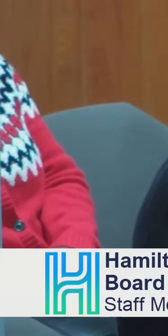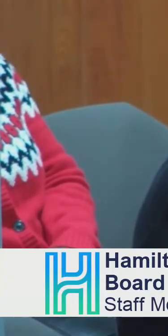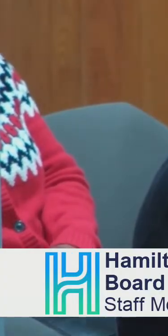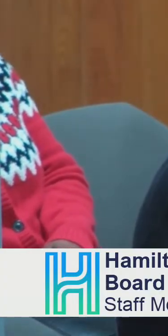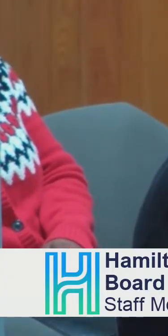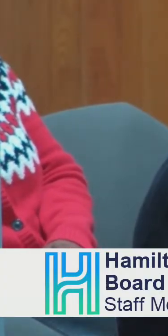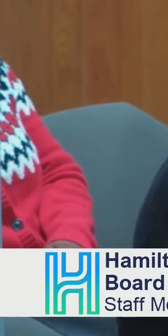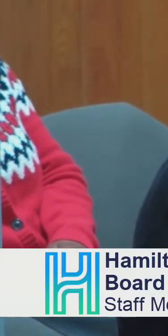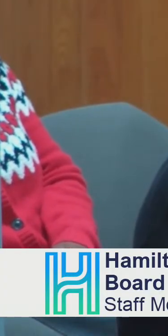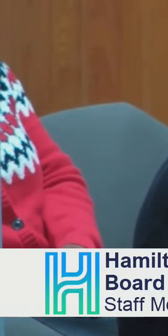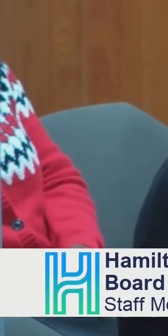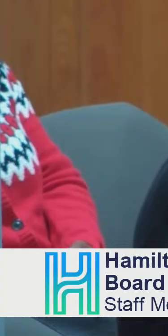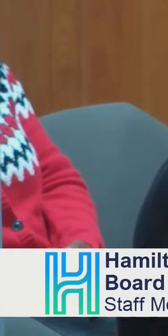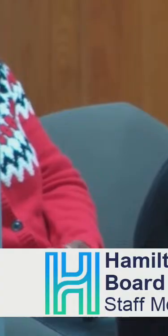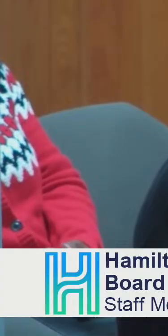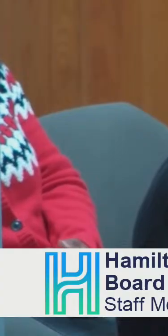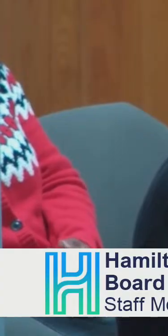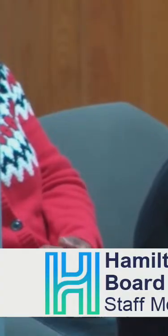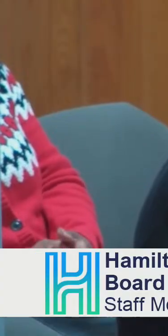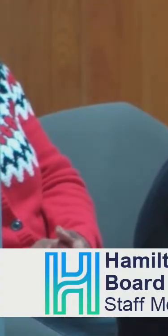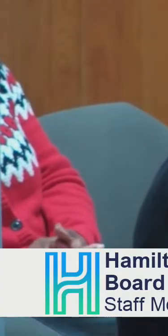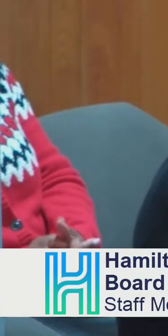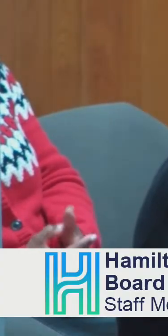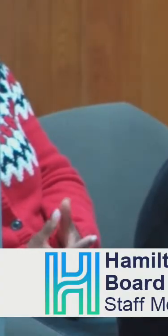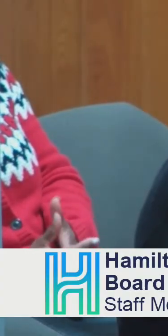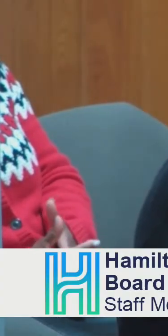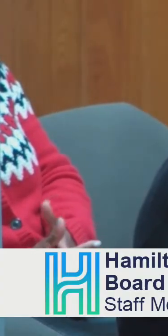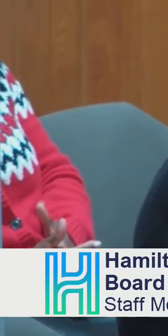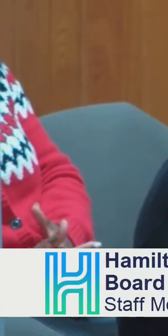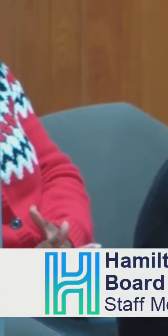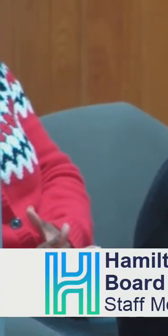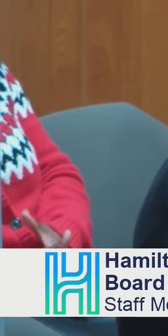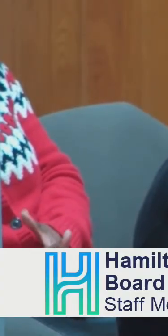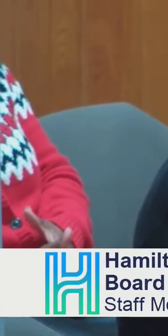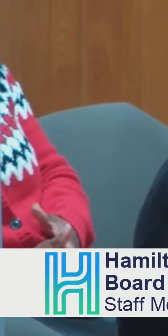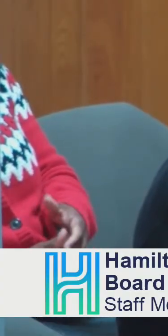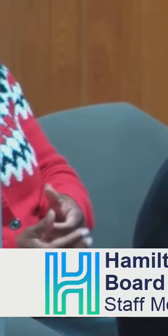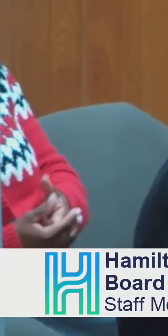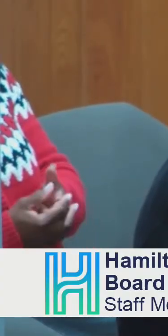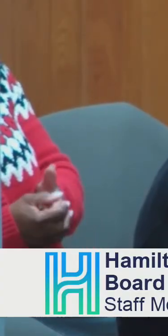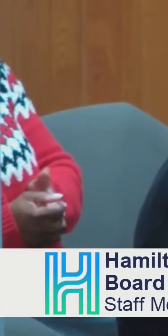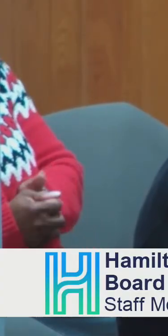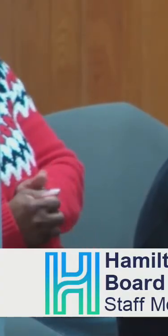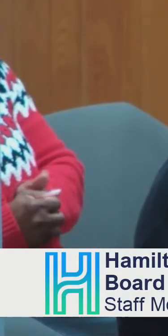what's the return on the investment as a result of us spending x amount of dollars with